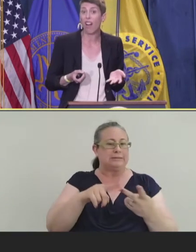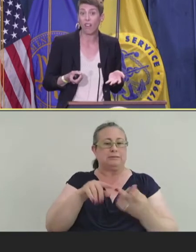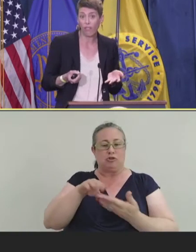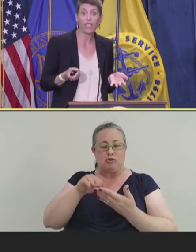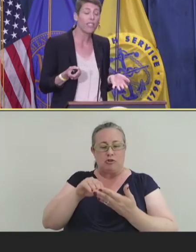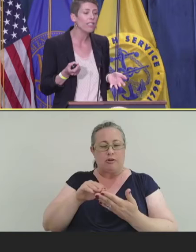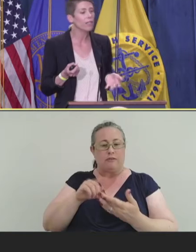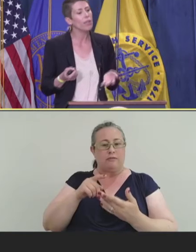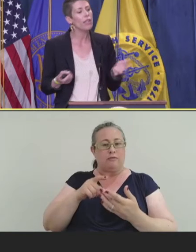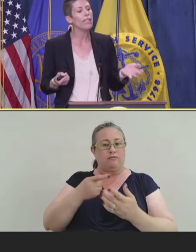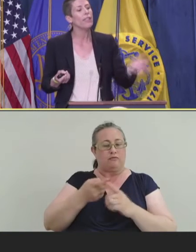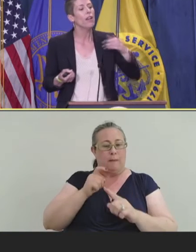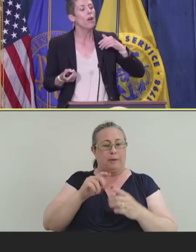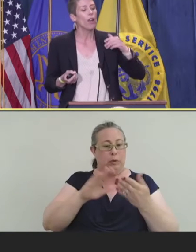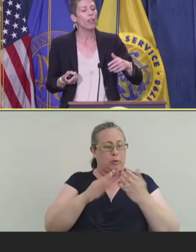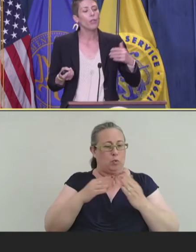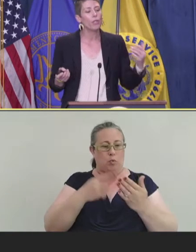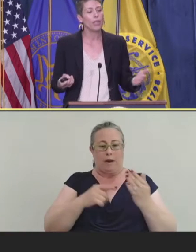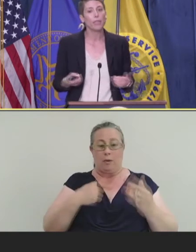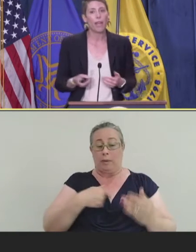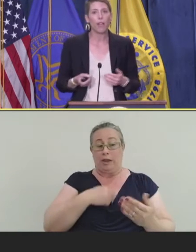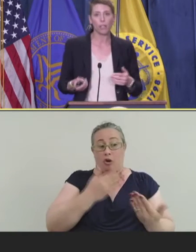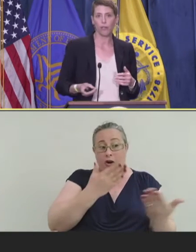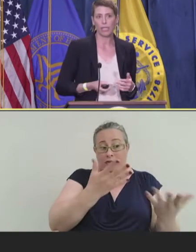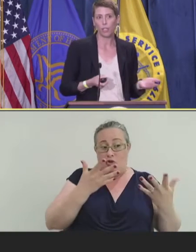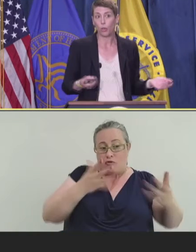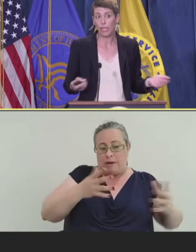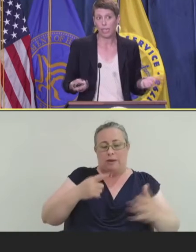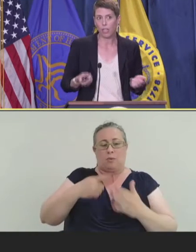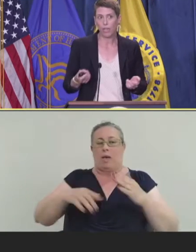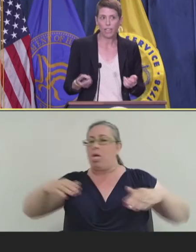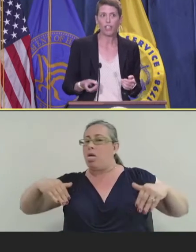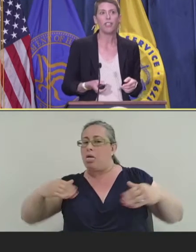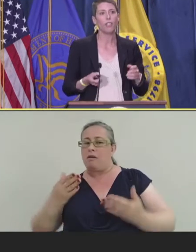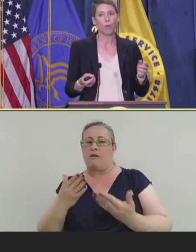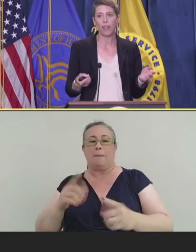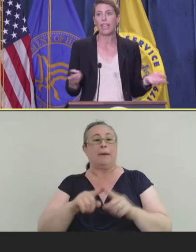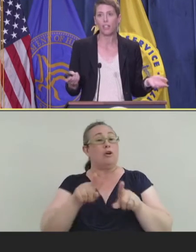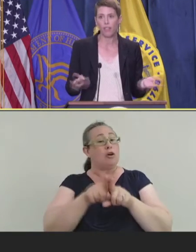offering to these communities. But also, to expand our services to a second location to provide HIV